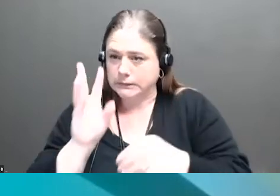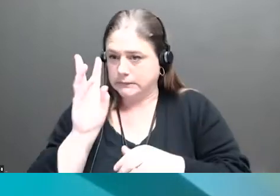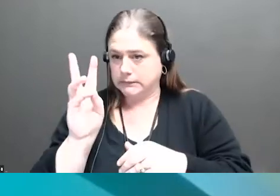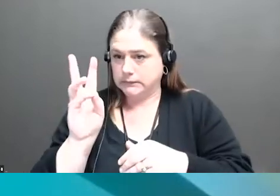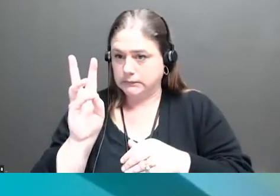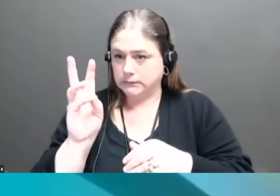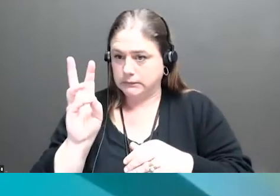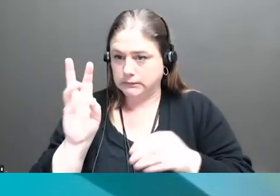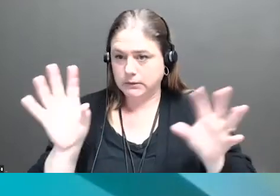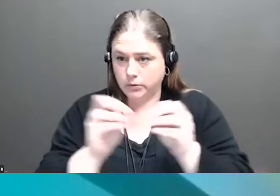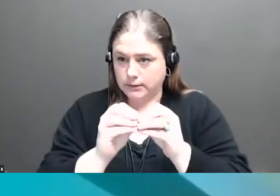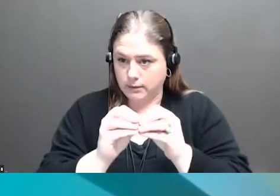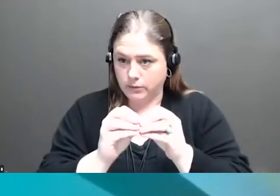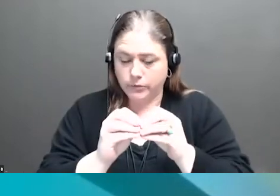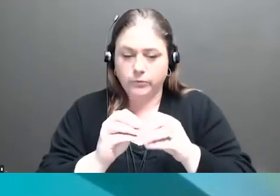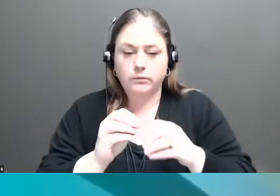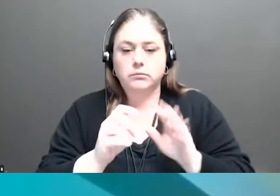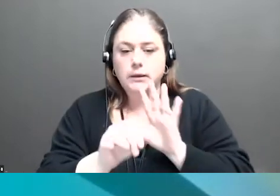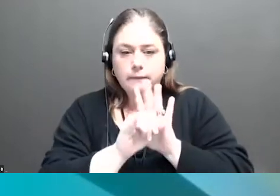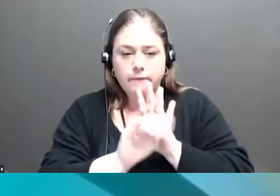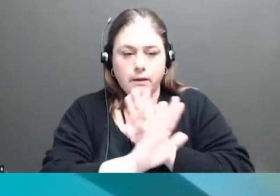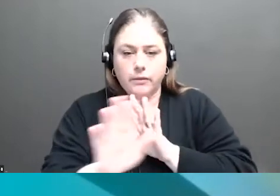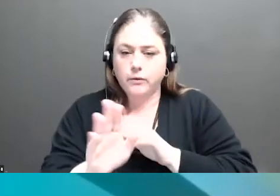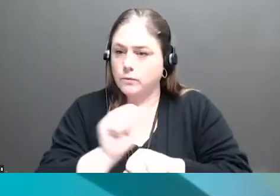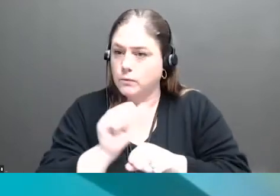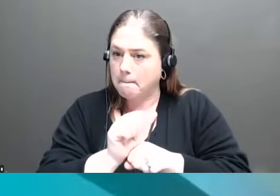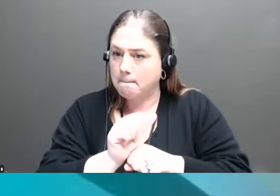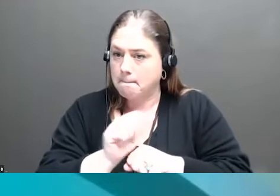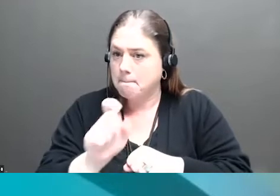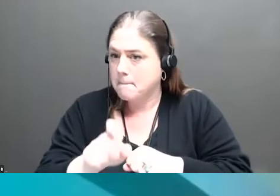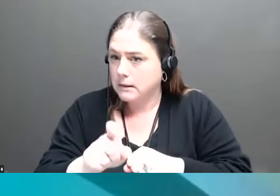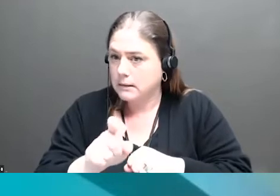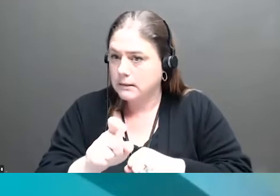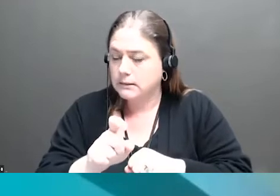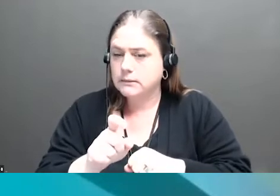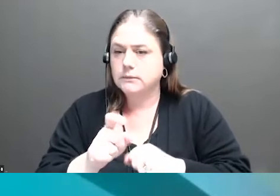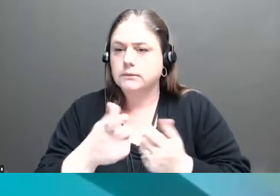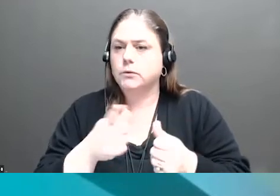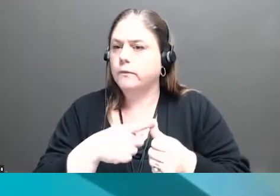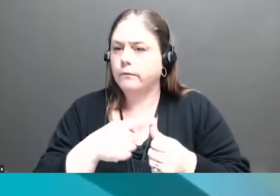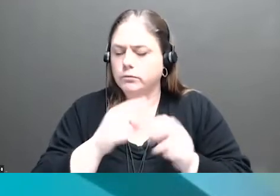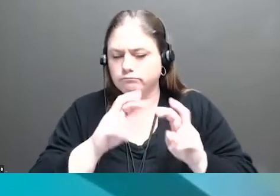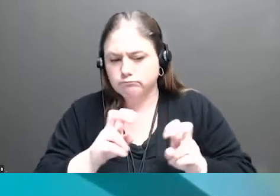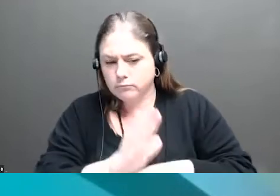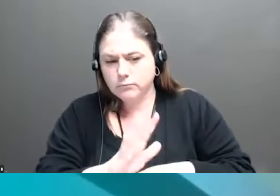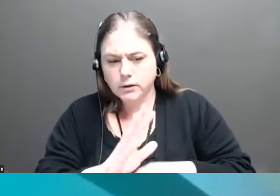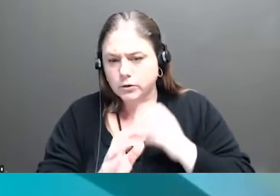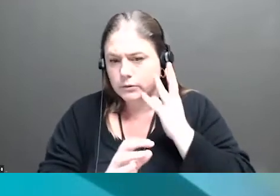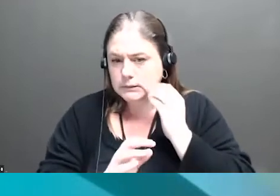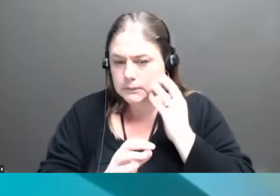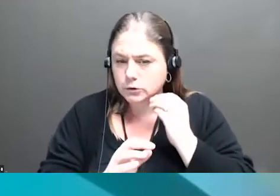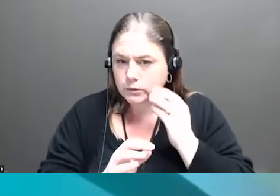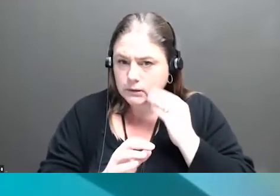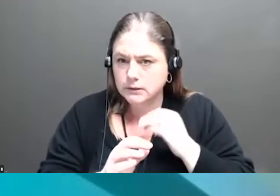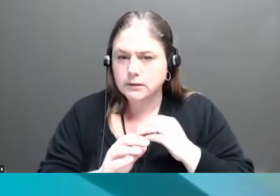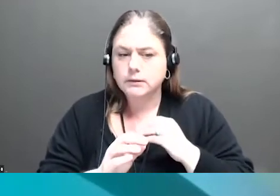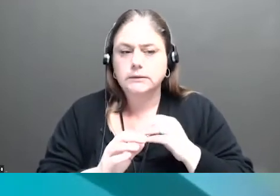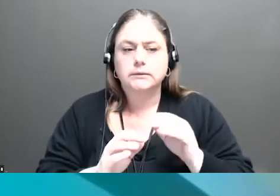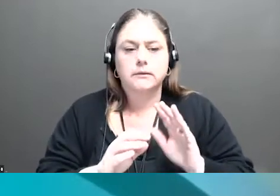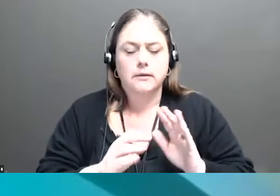job seekers with disabilities. Again, looking at their experiences and then from the focus groups